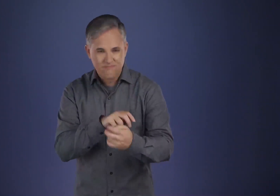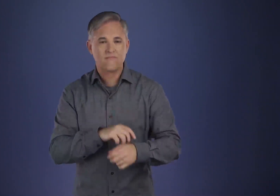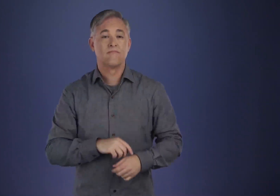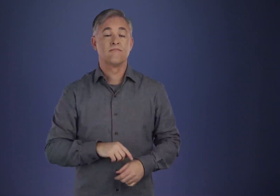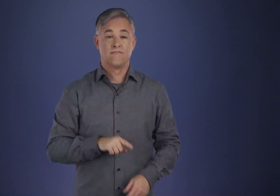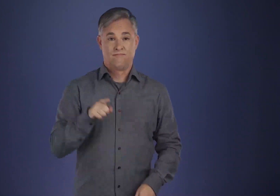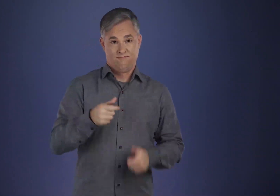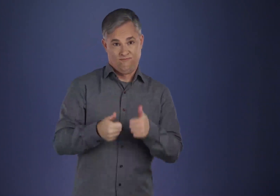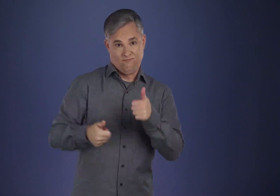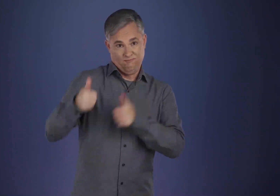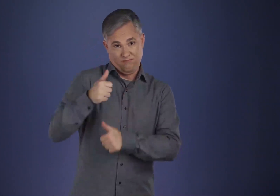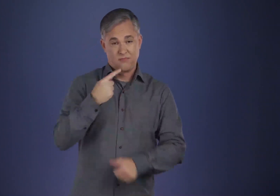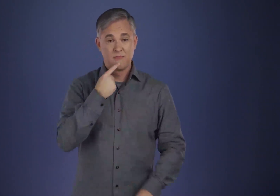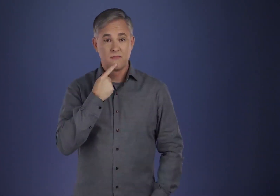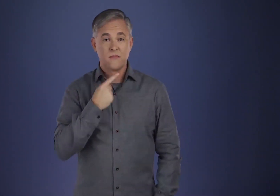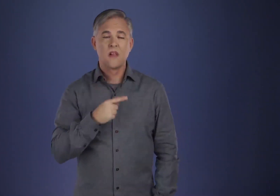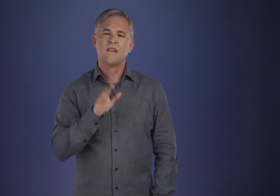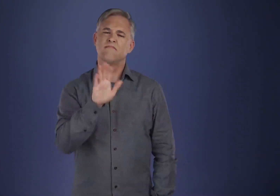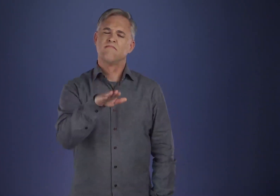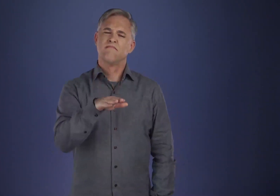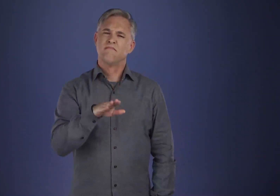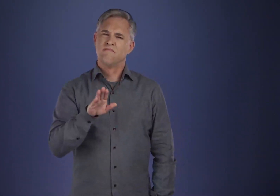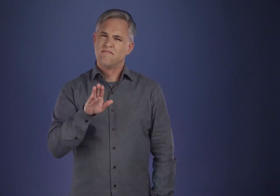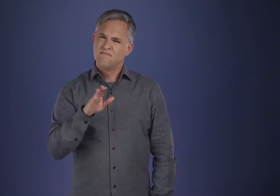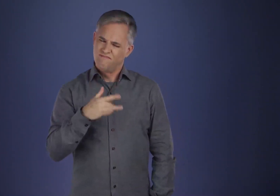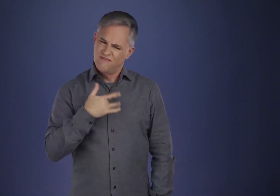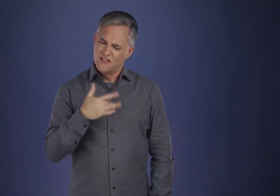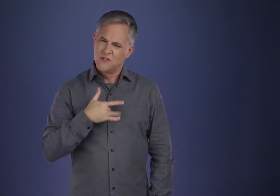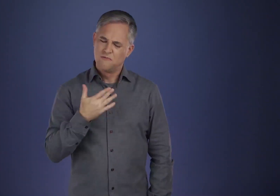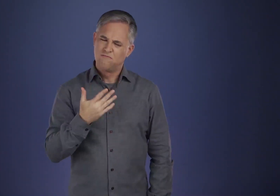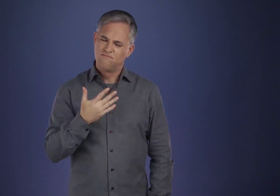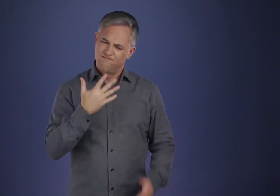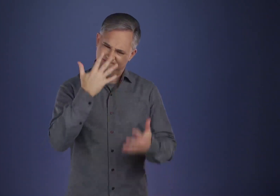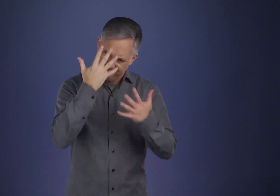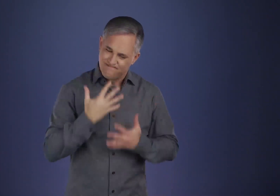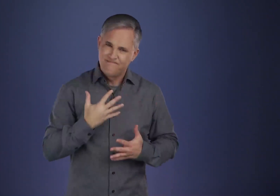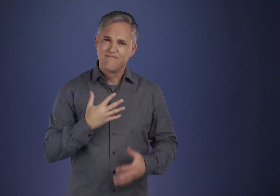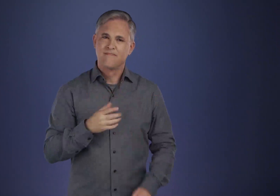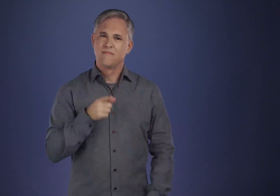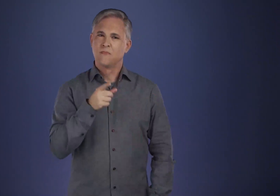‘Bill,’ he said, ‘I think it’s a shame that you are financially so hard up.